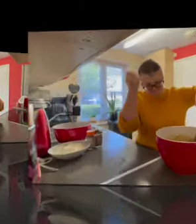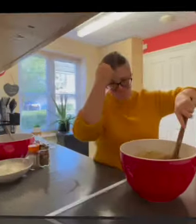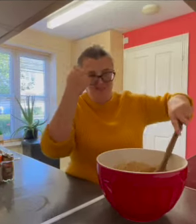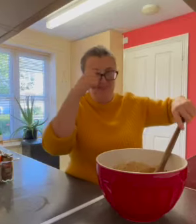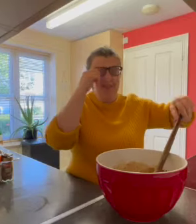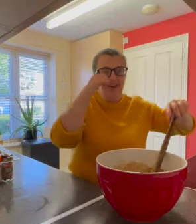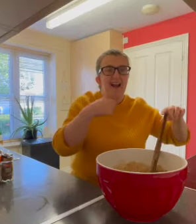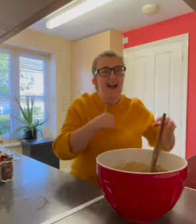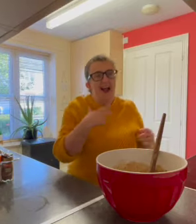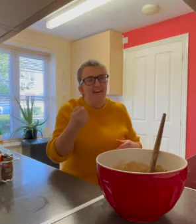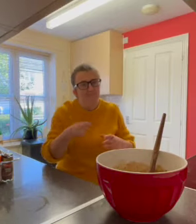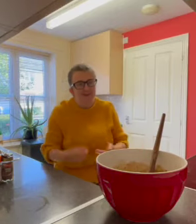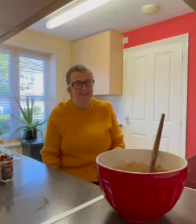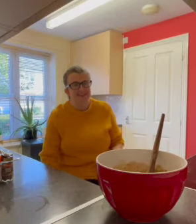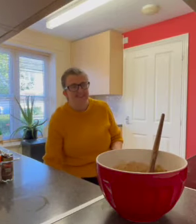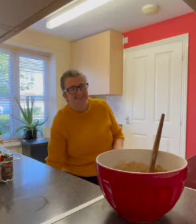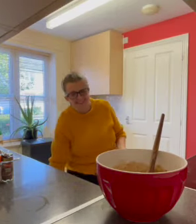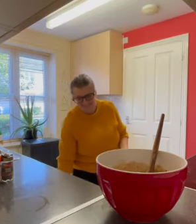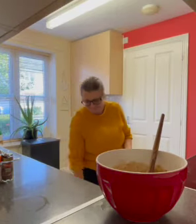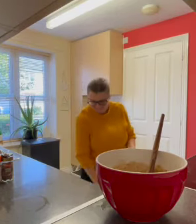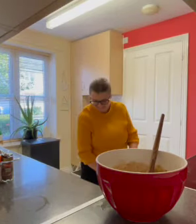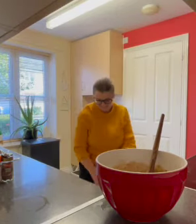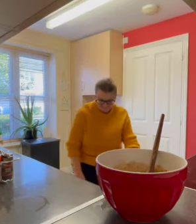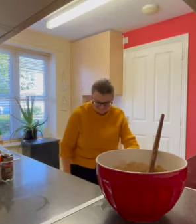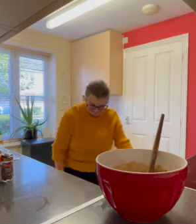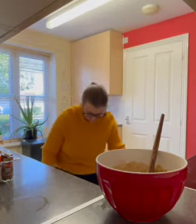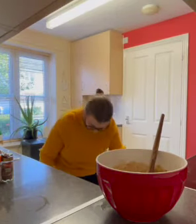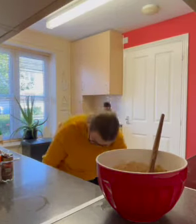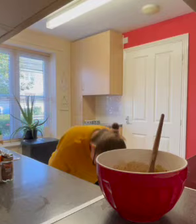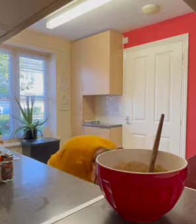Oh duh, I actually got the electric whisk.